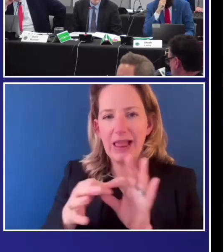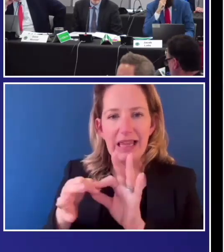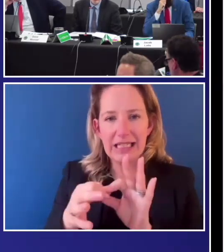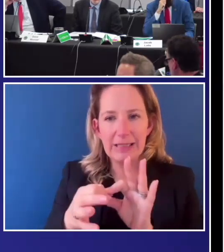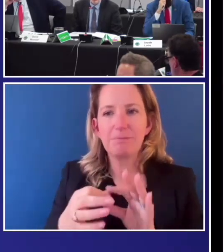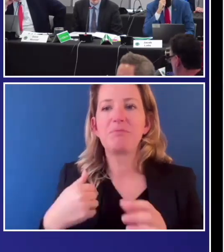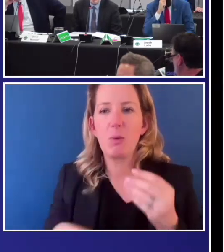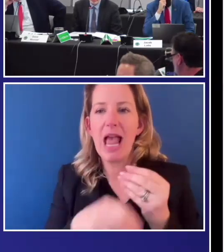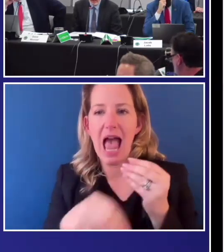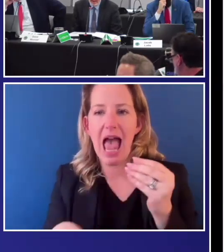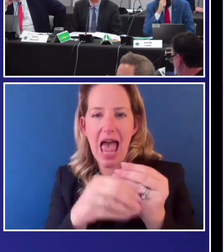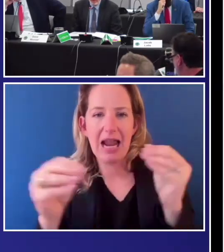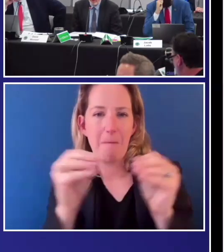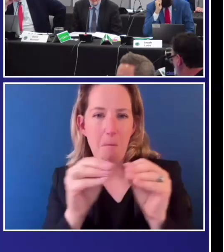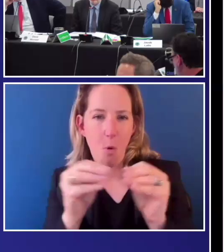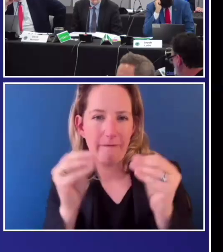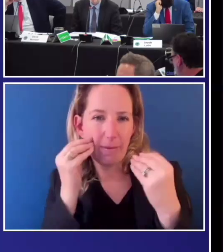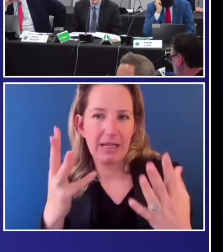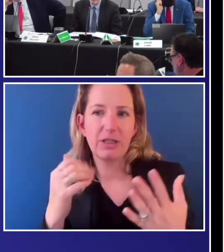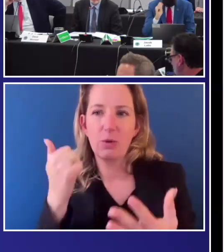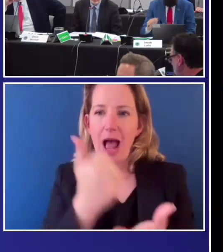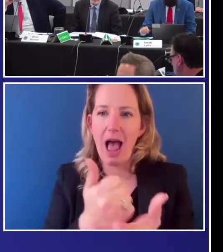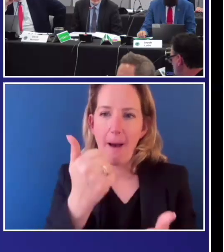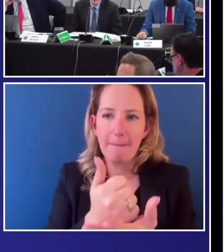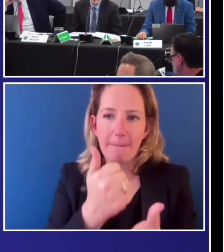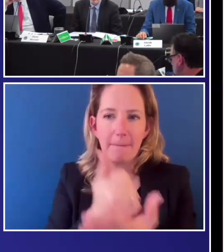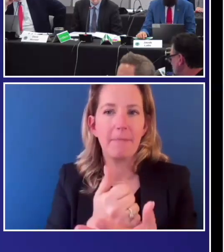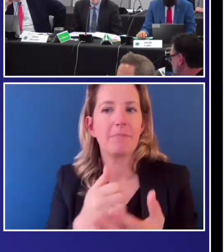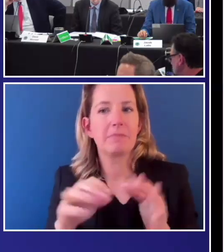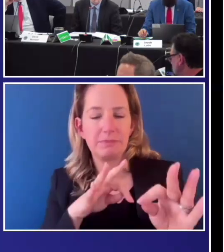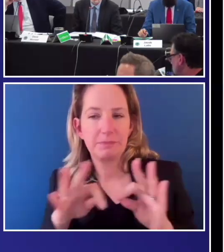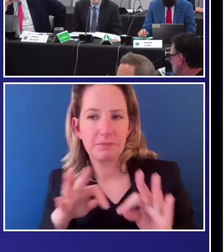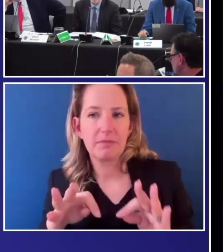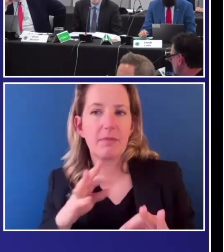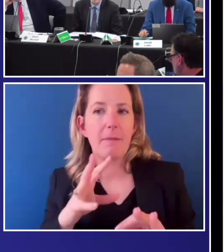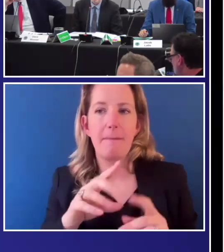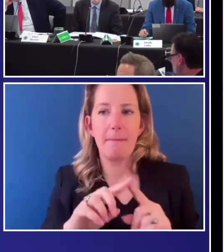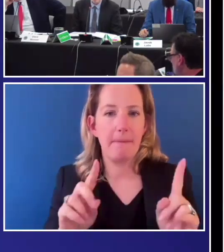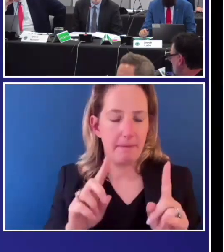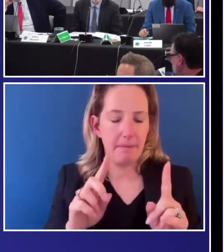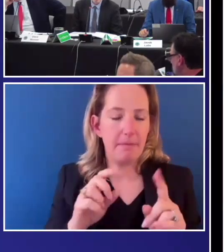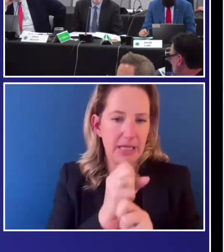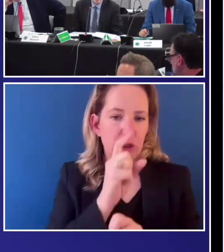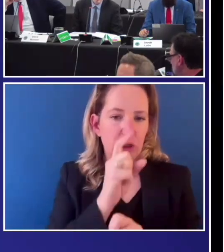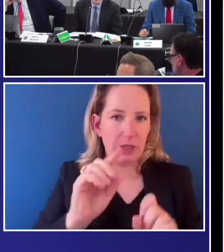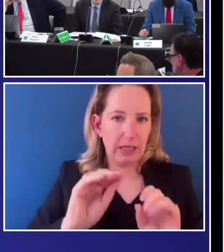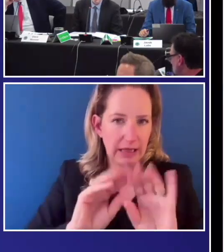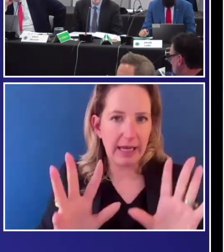help, help aid understanding and make it clear what's supposed to be included for transparency purposes,